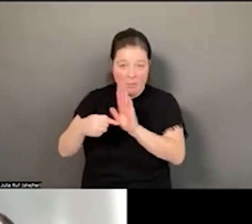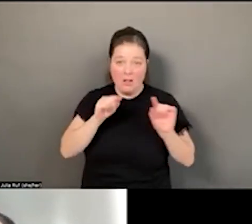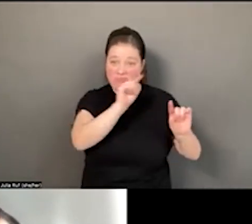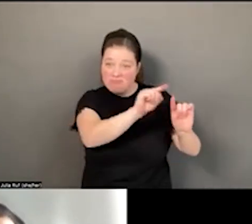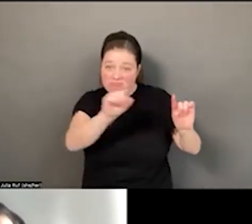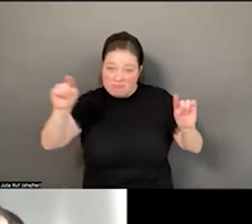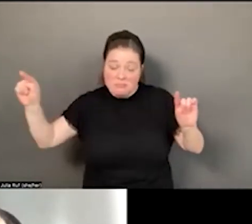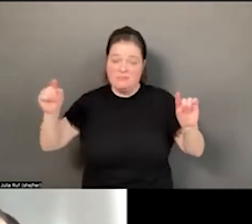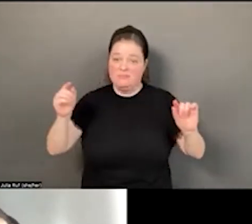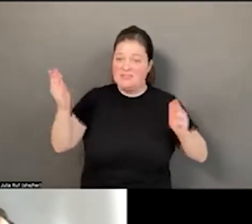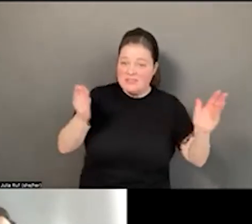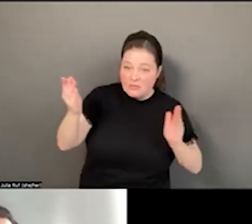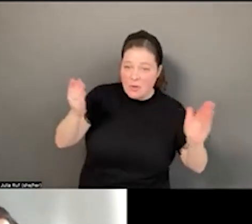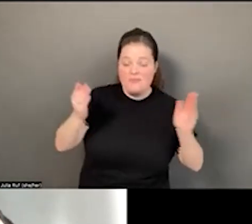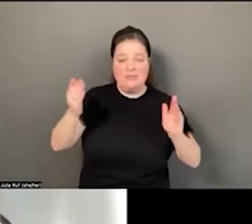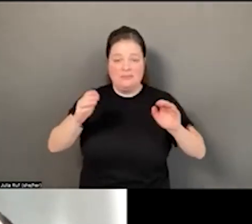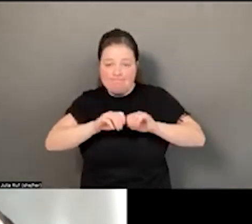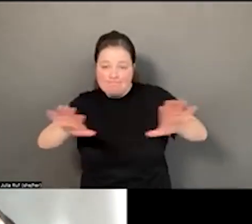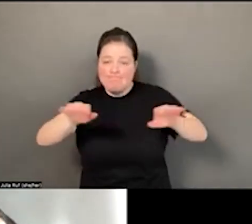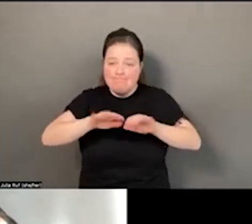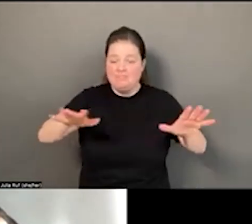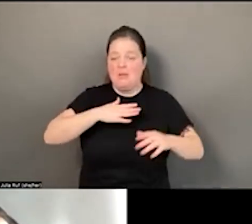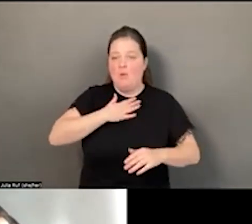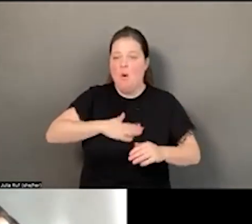film series and so forth, more accessible for persons with disabilities.